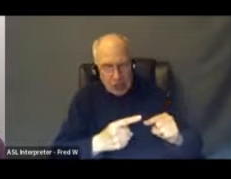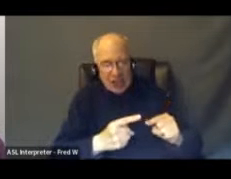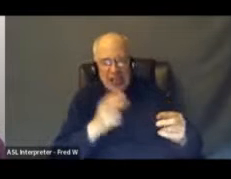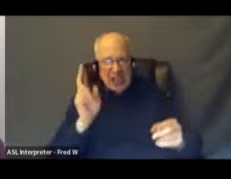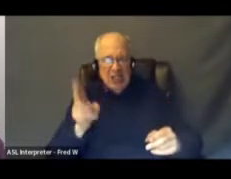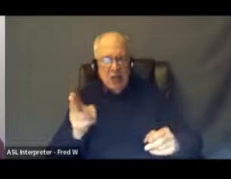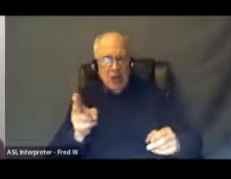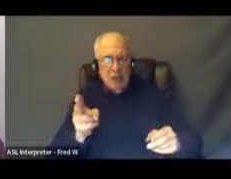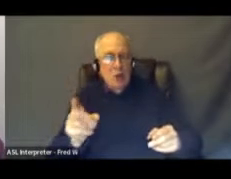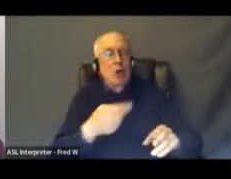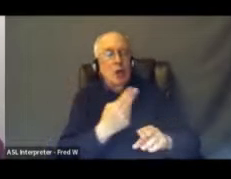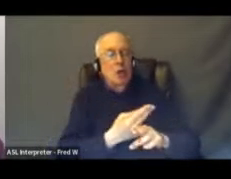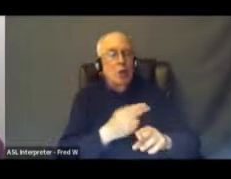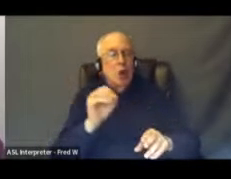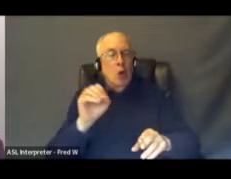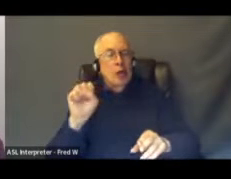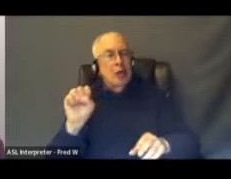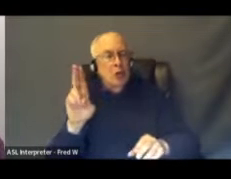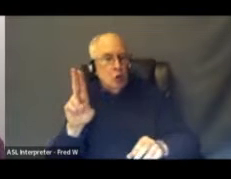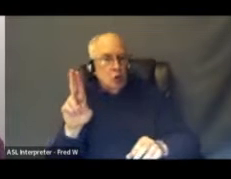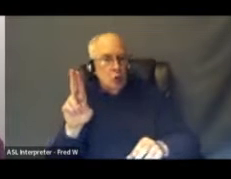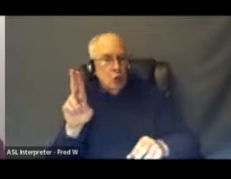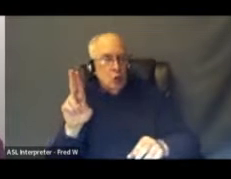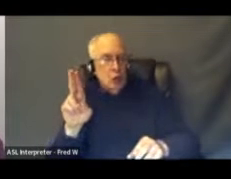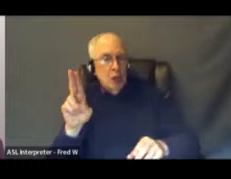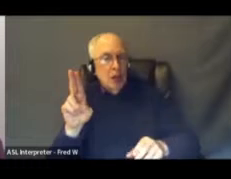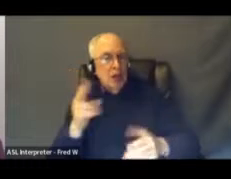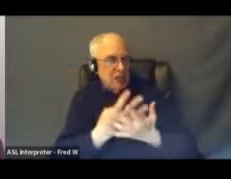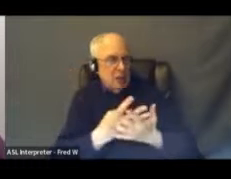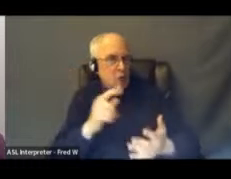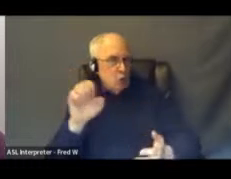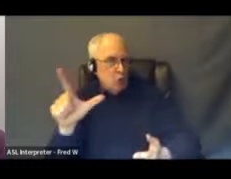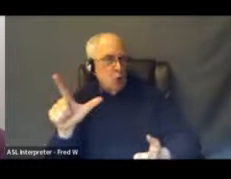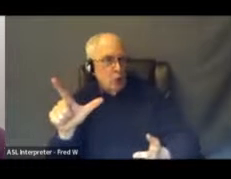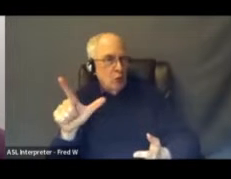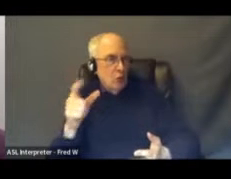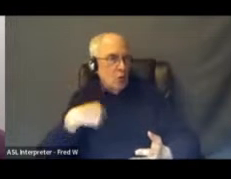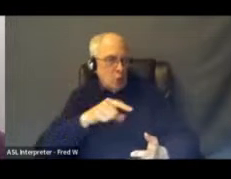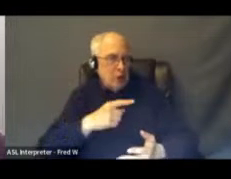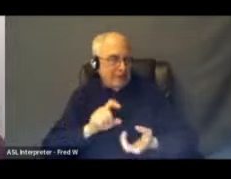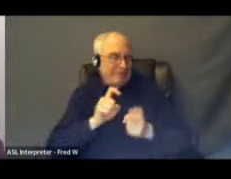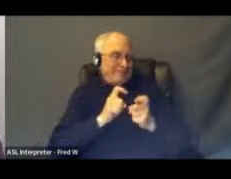University screening tool that we have recently adapted and updated with MINDSOURCE Colorado